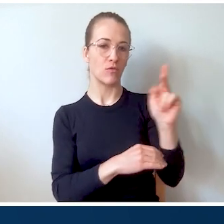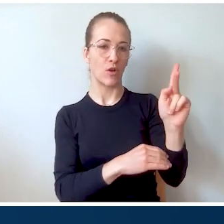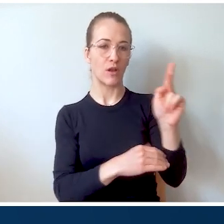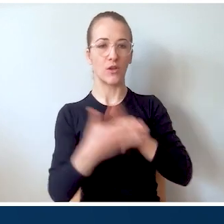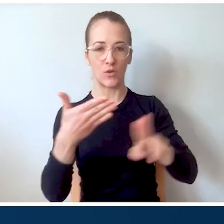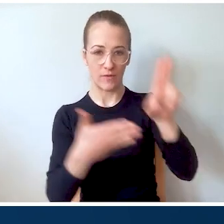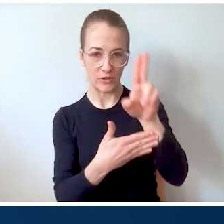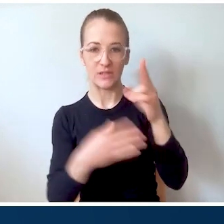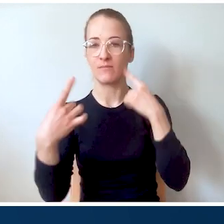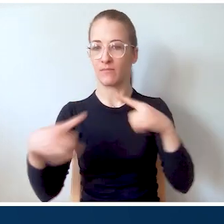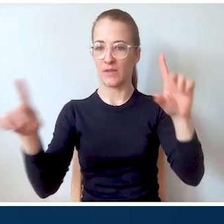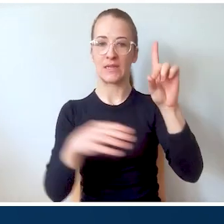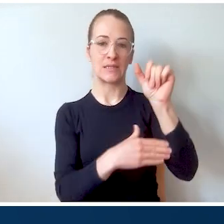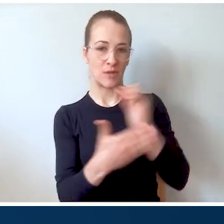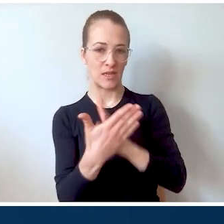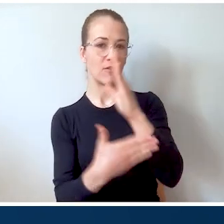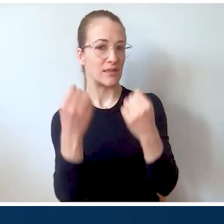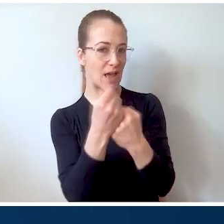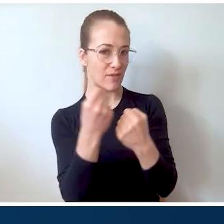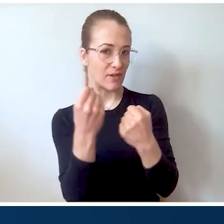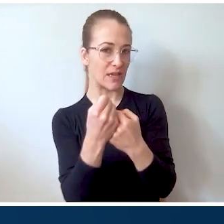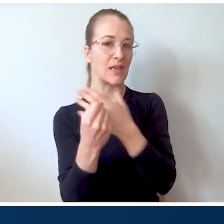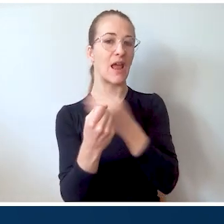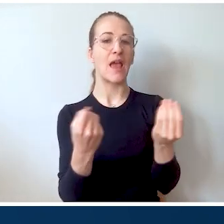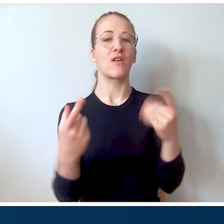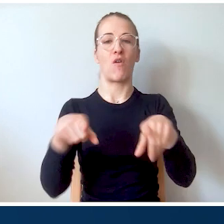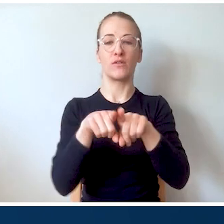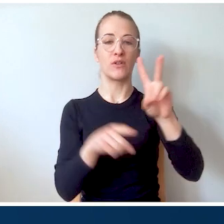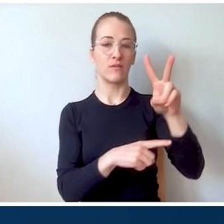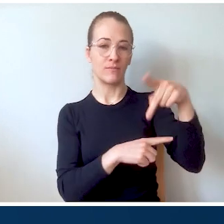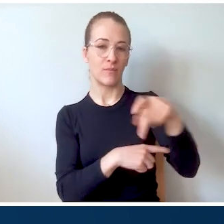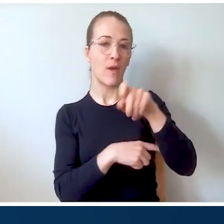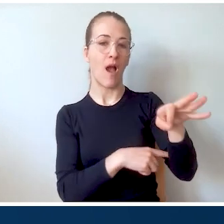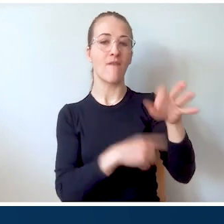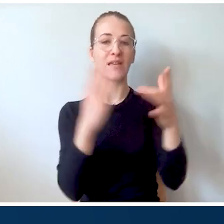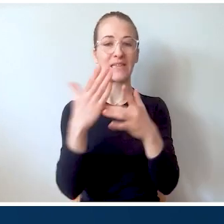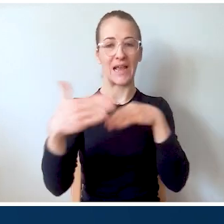She is a renowned disability rights advocate, and Brooke is also the Vice President of Tech Access